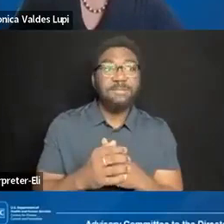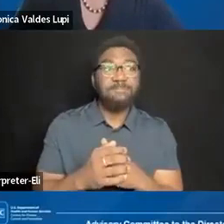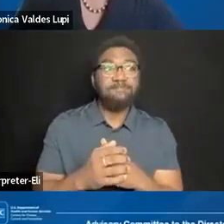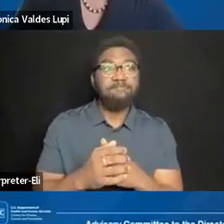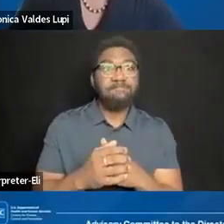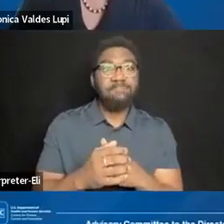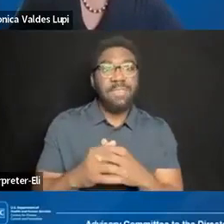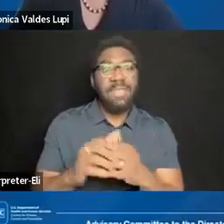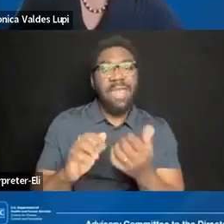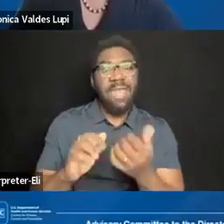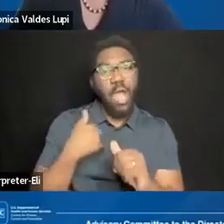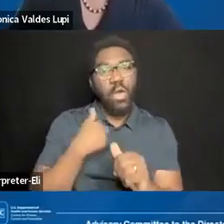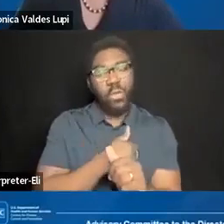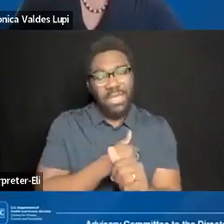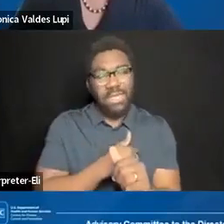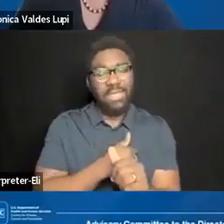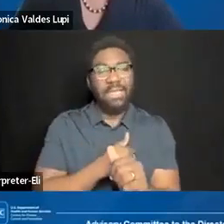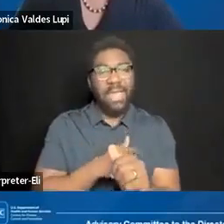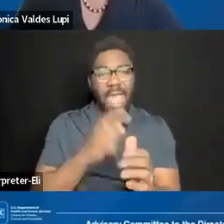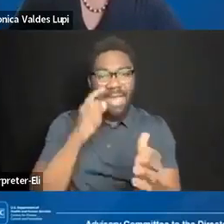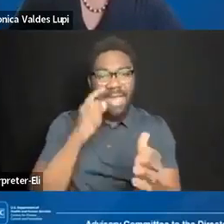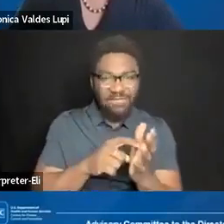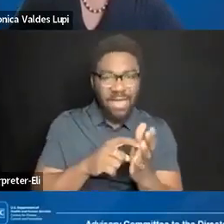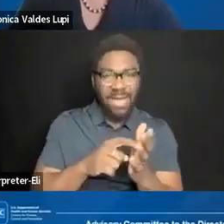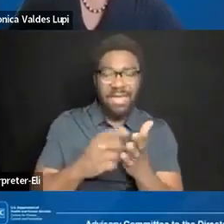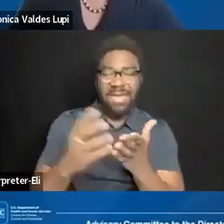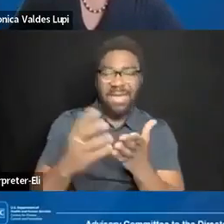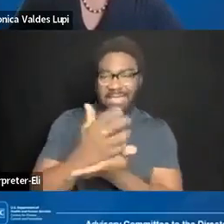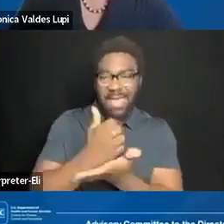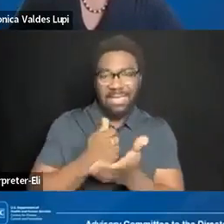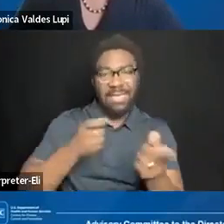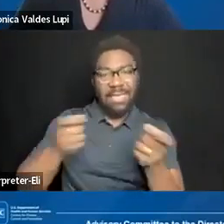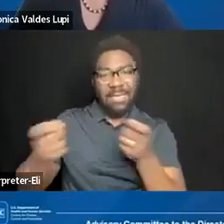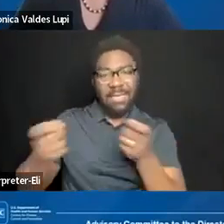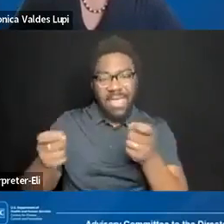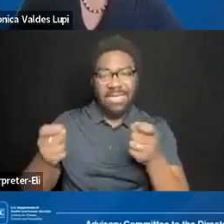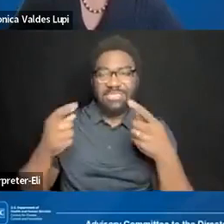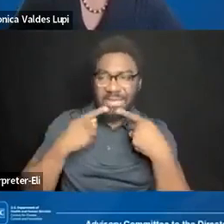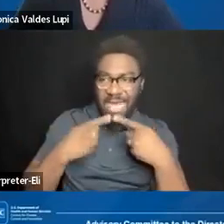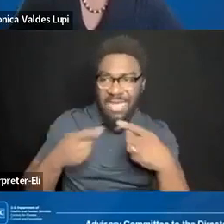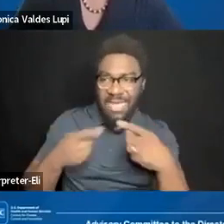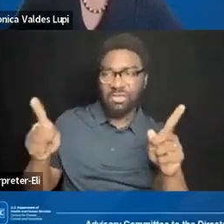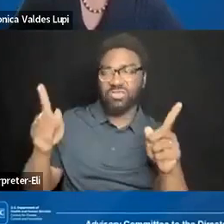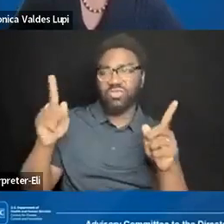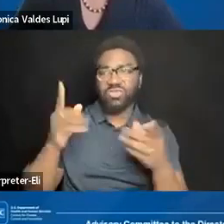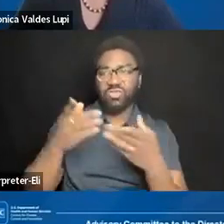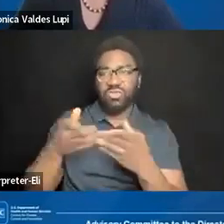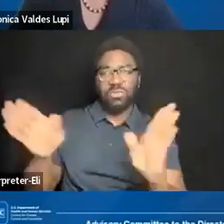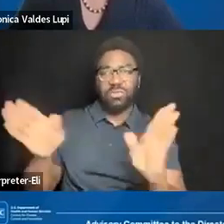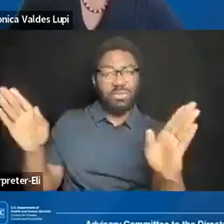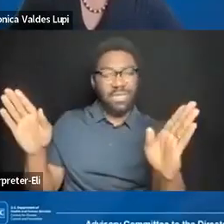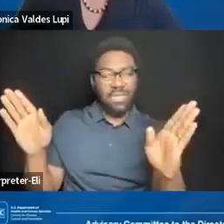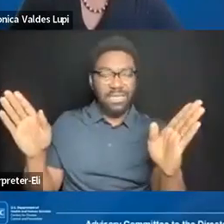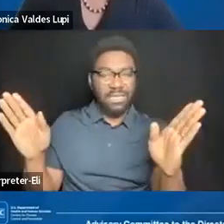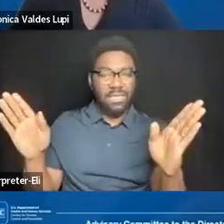used, applied, you know, to the public in real time. We know that that is not cost free. We know that that is not something